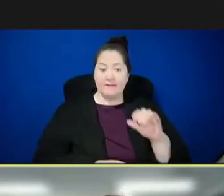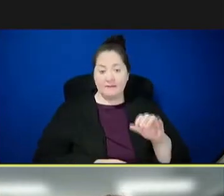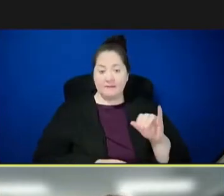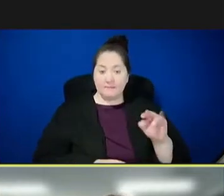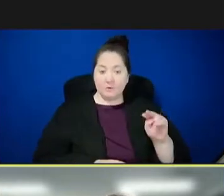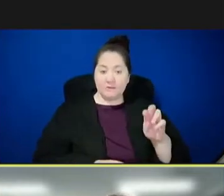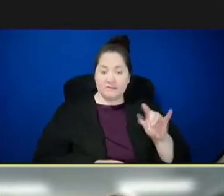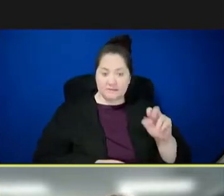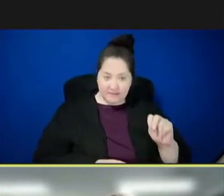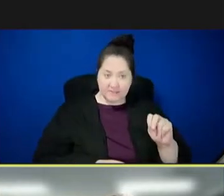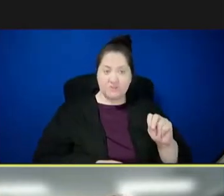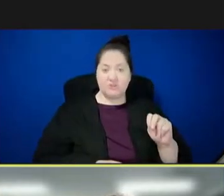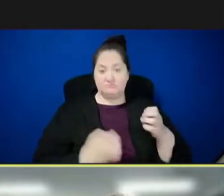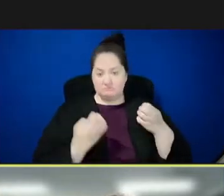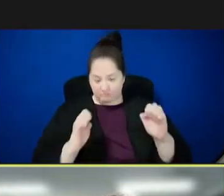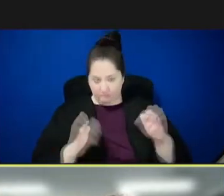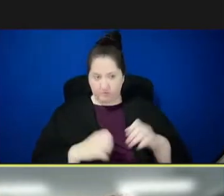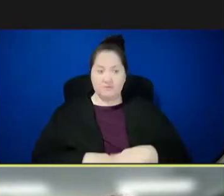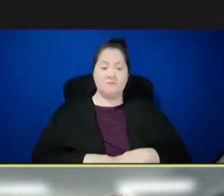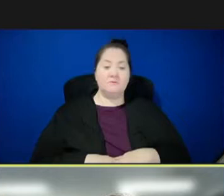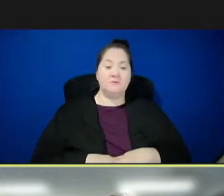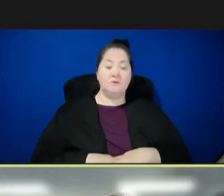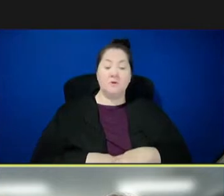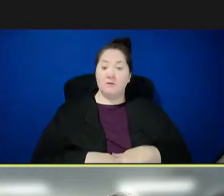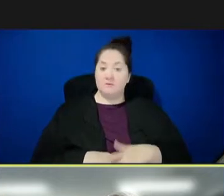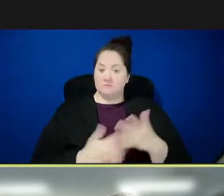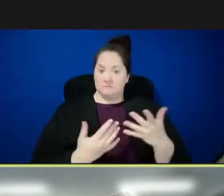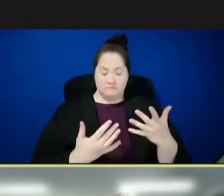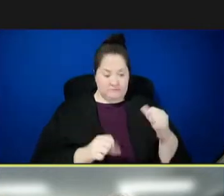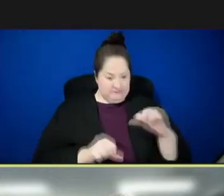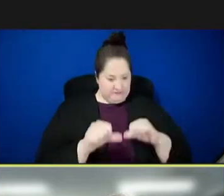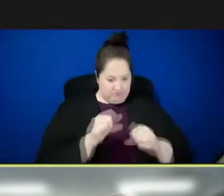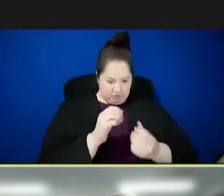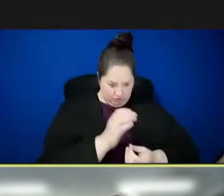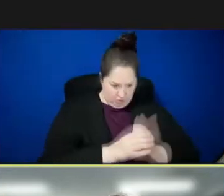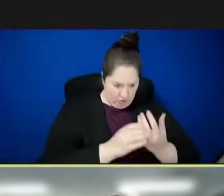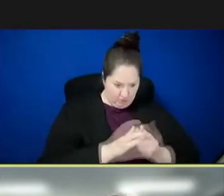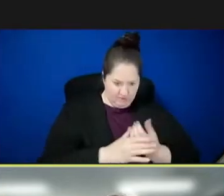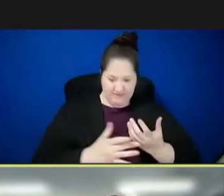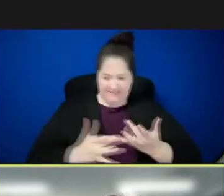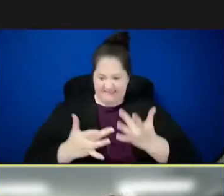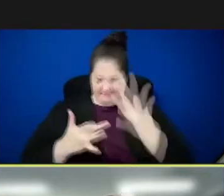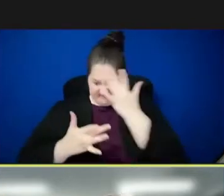With unparalleled scientific growth, emerging diseases, and new technologies,